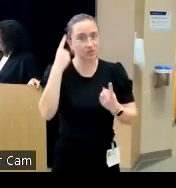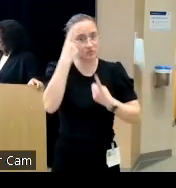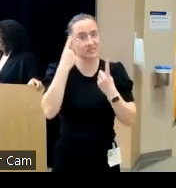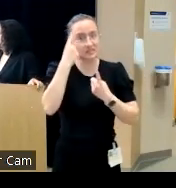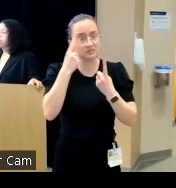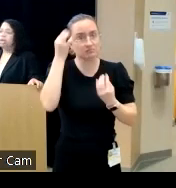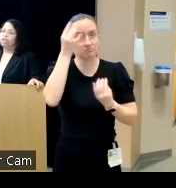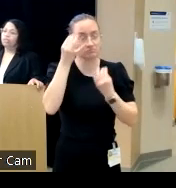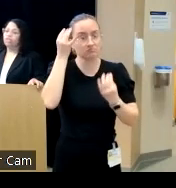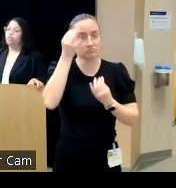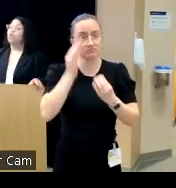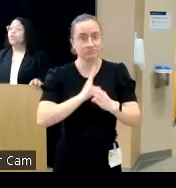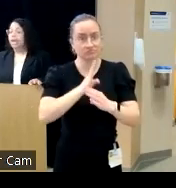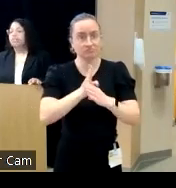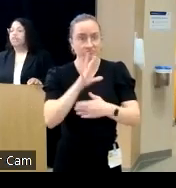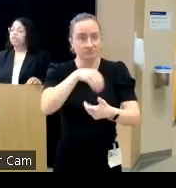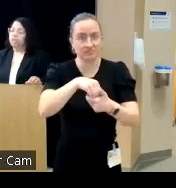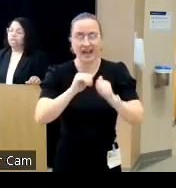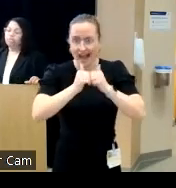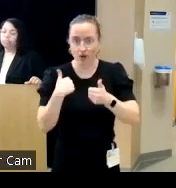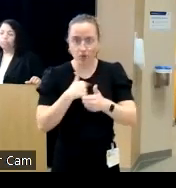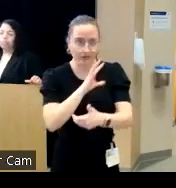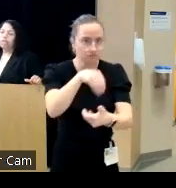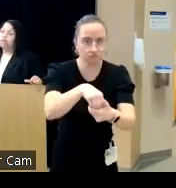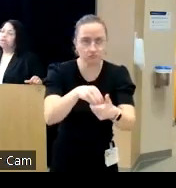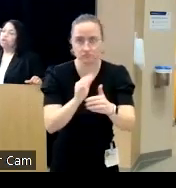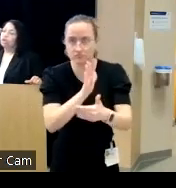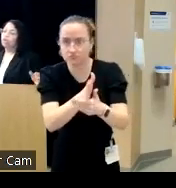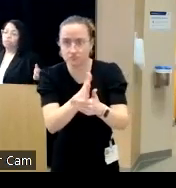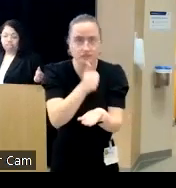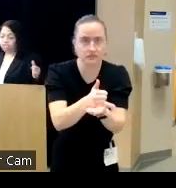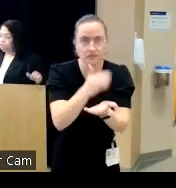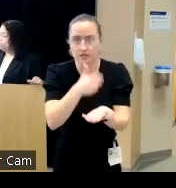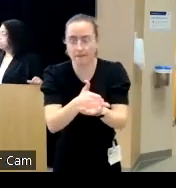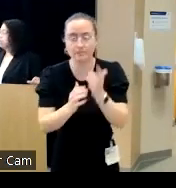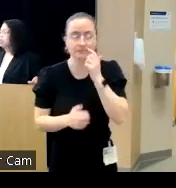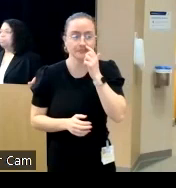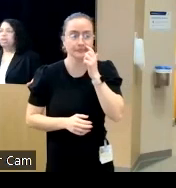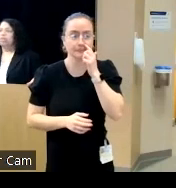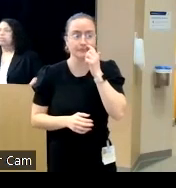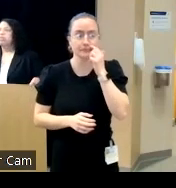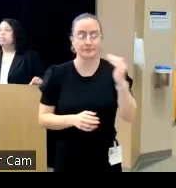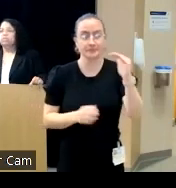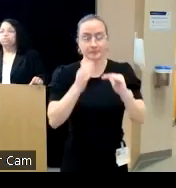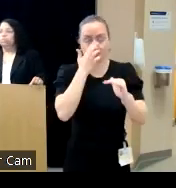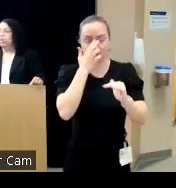about an intervention or a way to intervene relationships with adults and peers this is